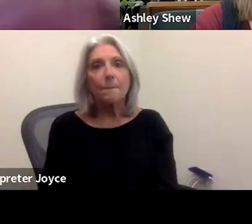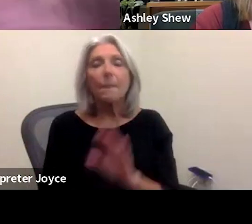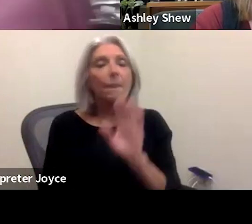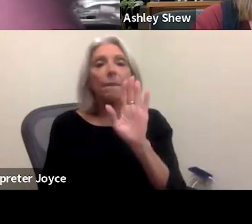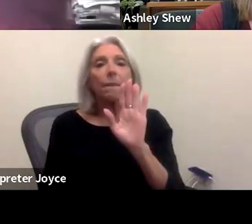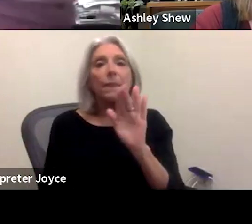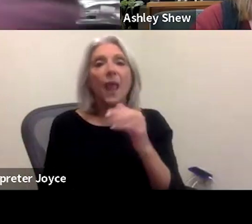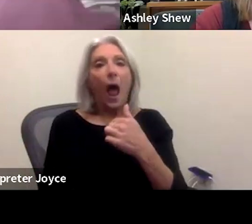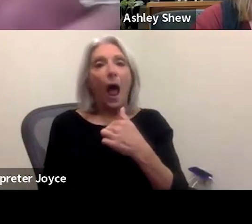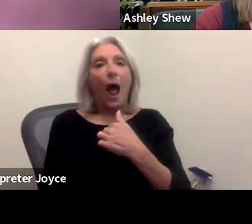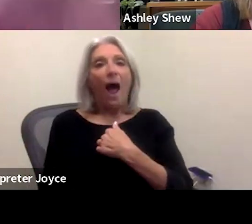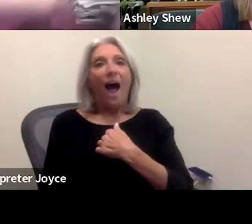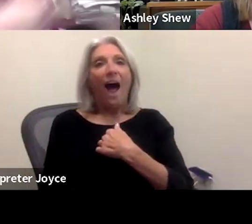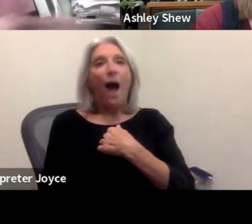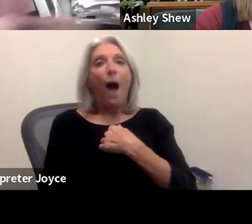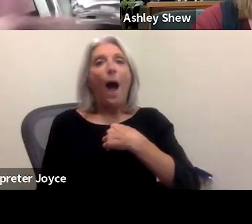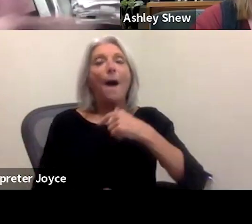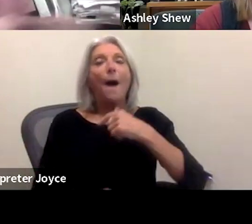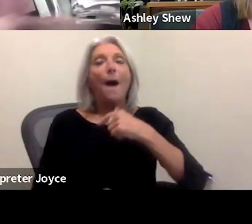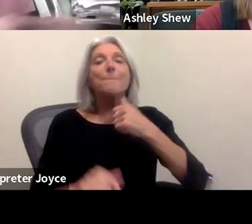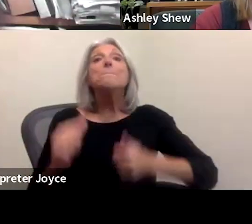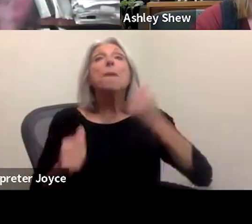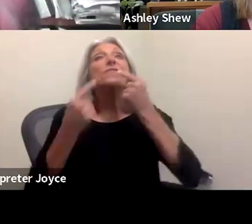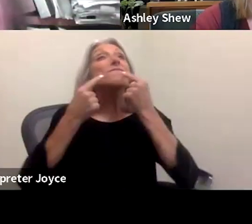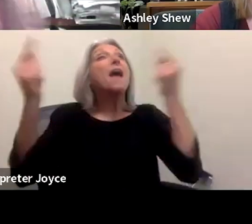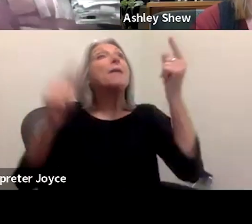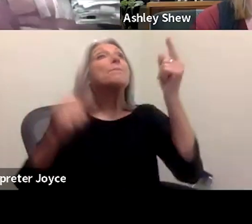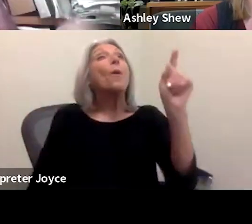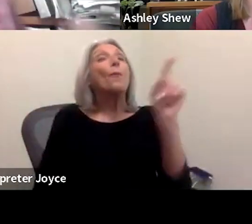On the dance floor is where I'm the most legendary. Yeah.